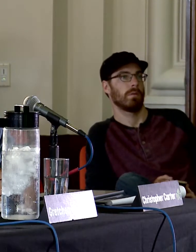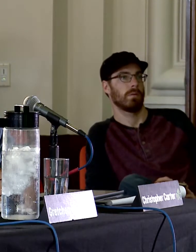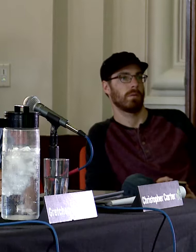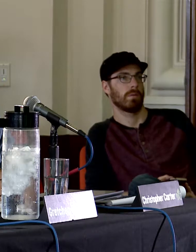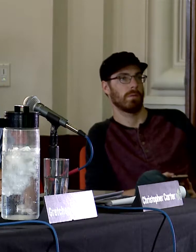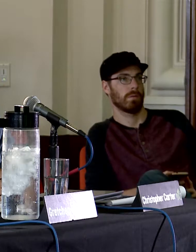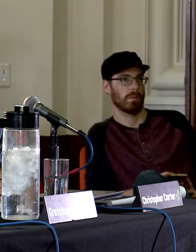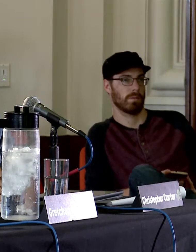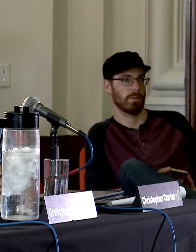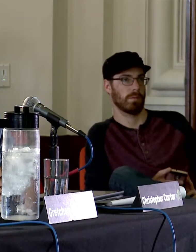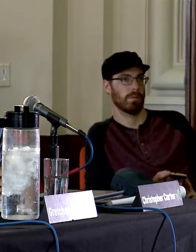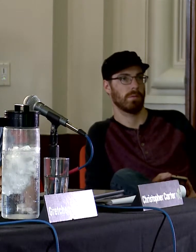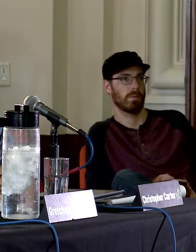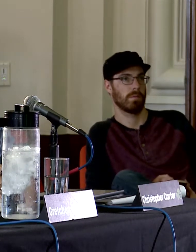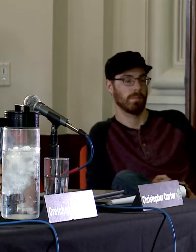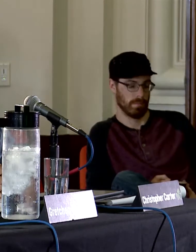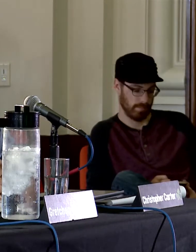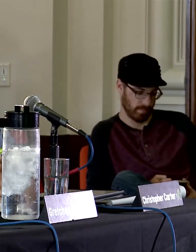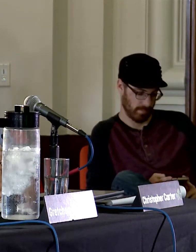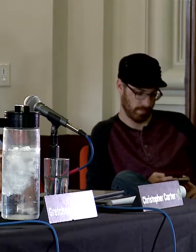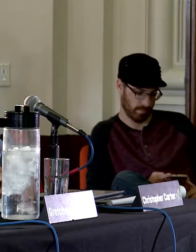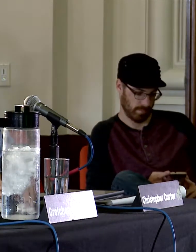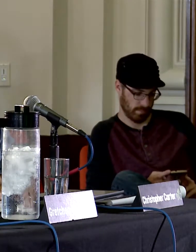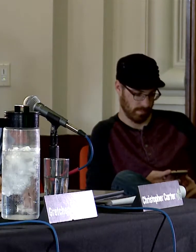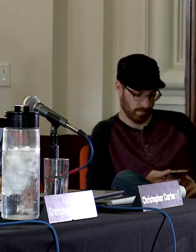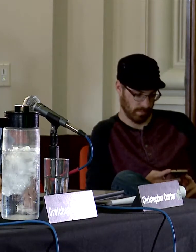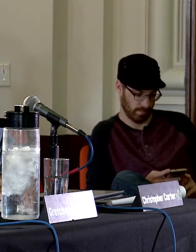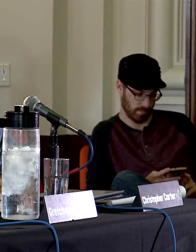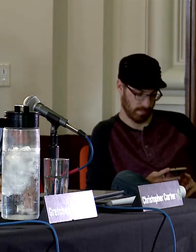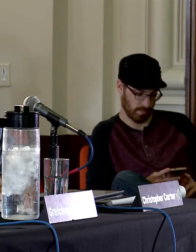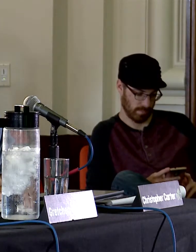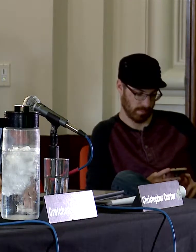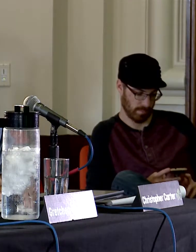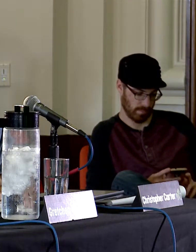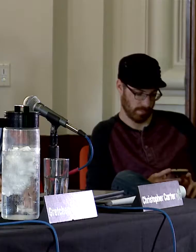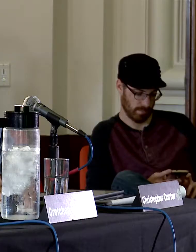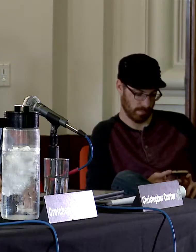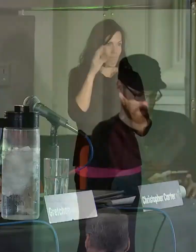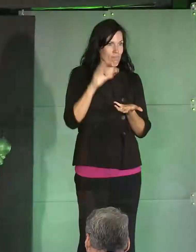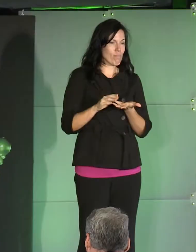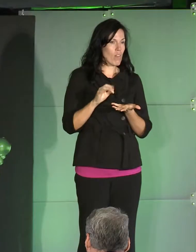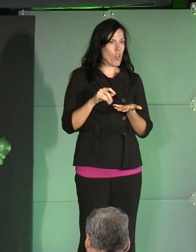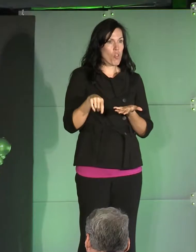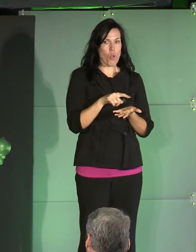Yeah, so it requires to be produced on an organic farm, which there are less of those. Fortunately, we were working with organic farms.